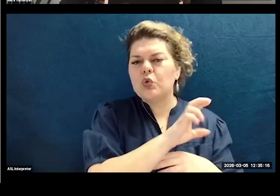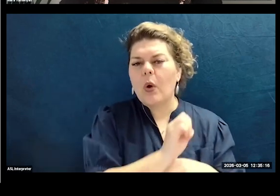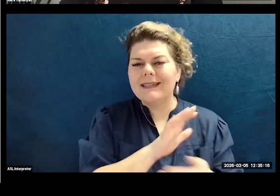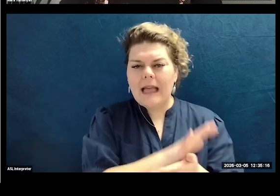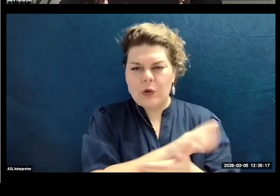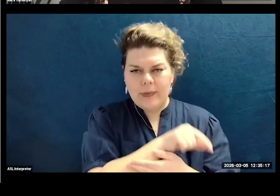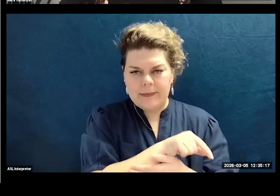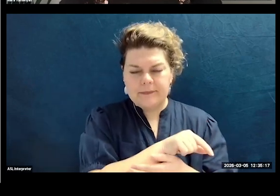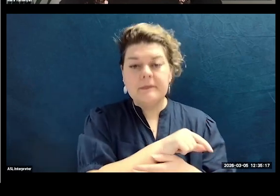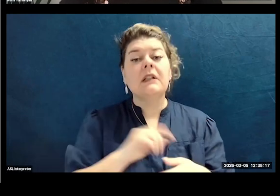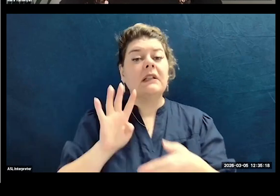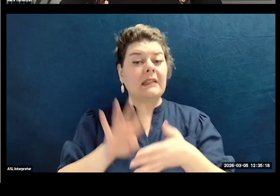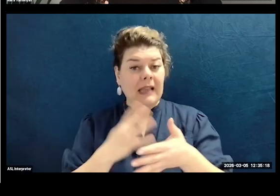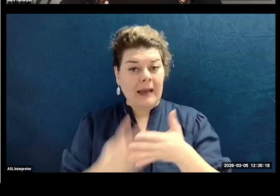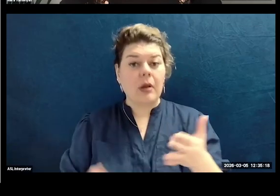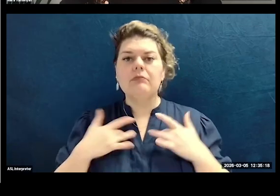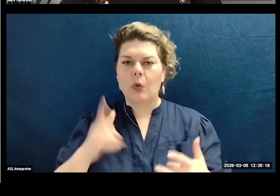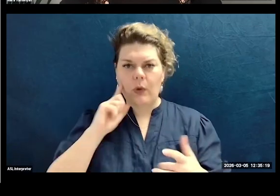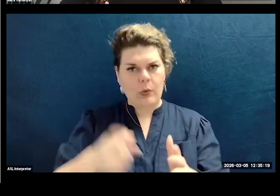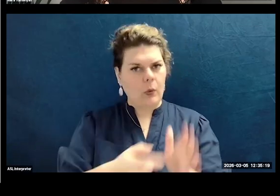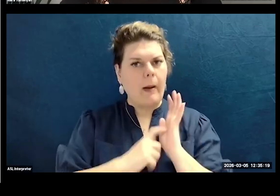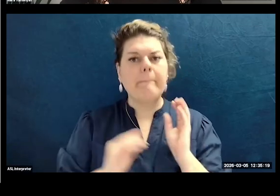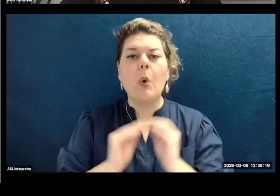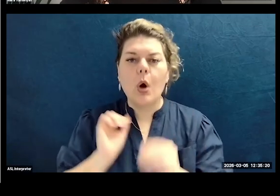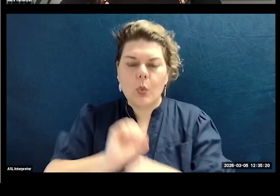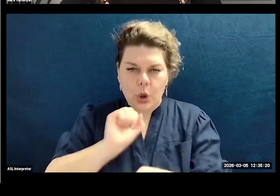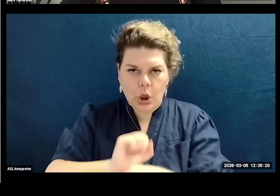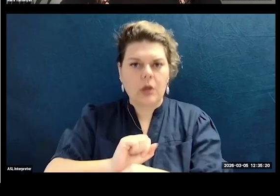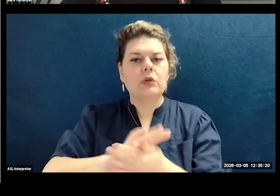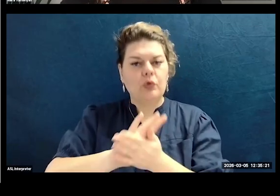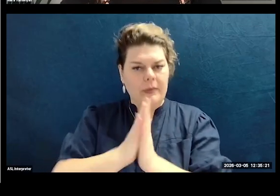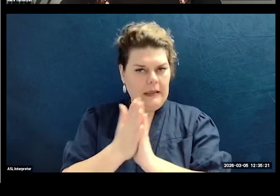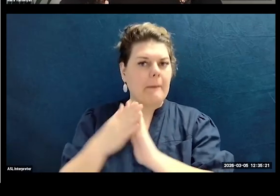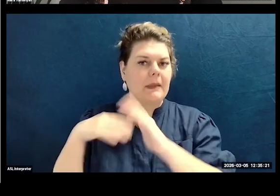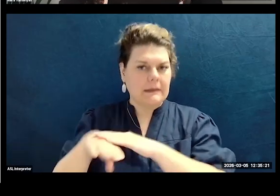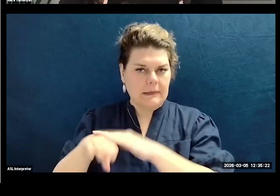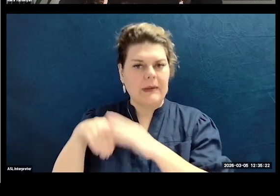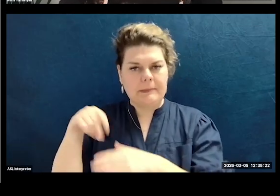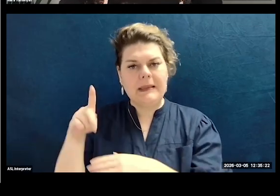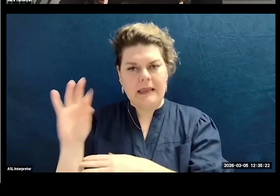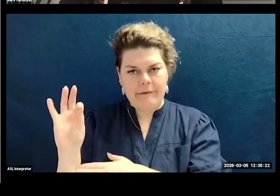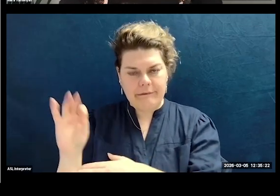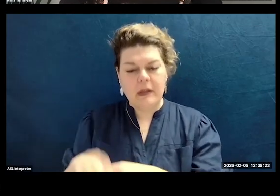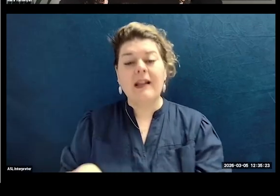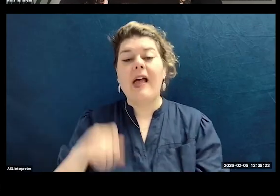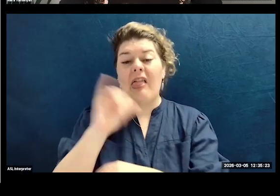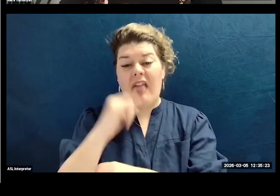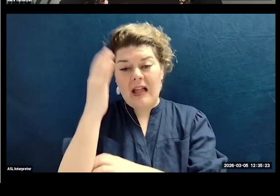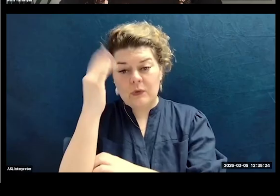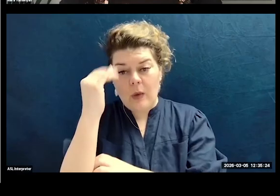Tables usually require additional work to be made accessible in PDFs. So, that is why if you have access